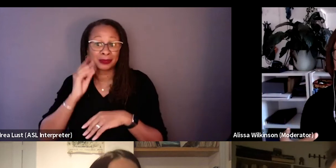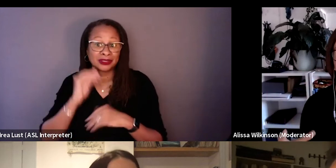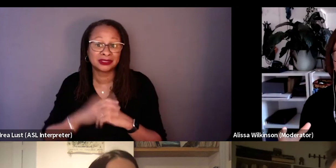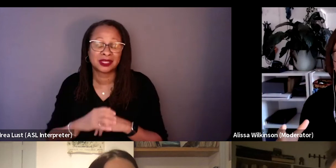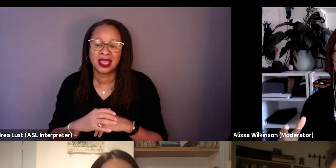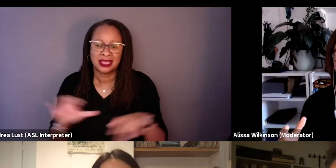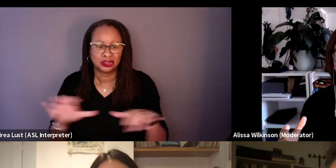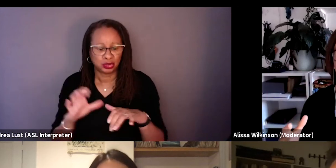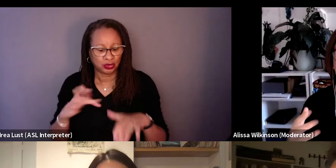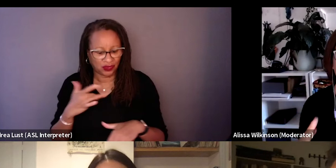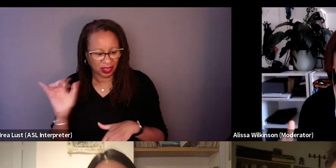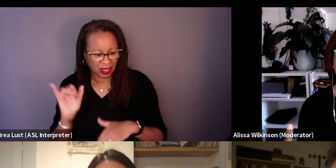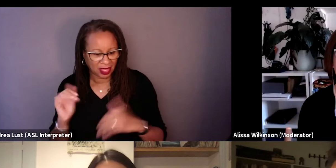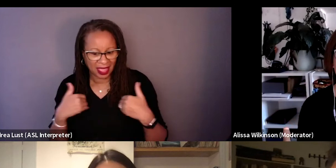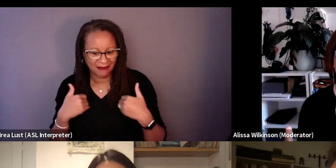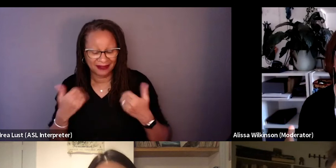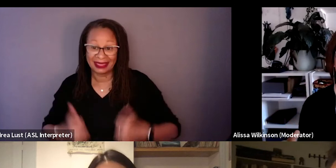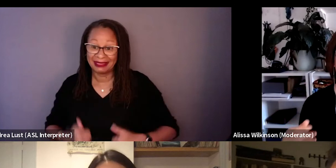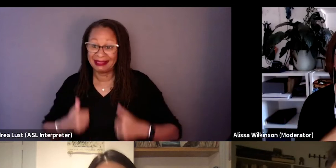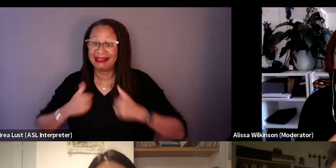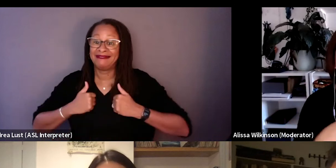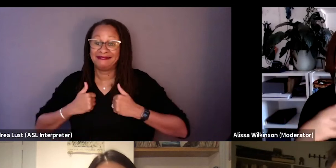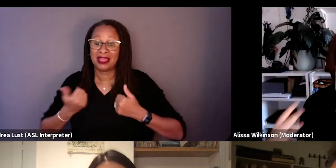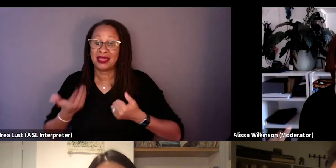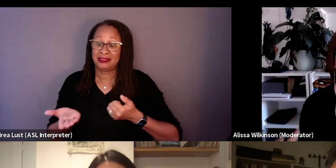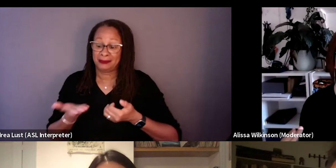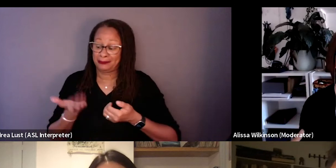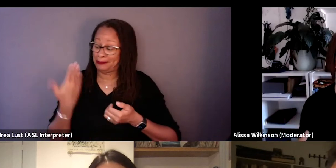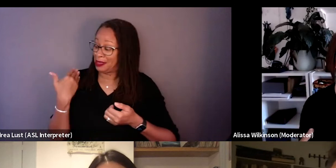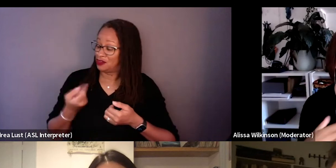lived these past few years, that you're taking something away from this project that you